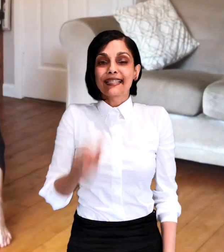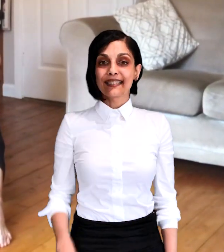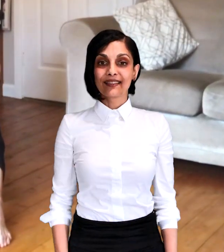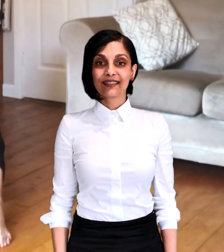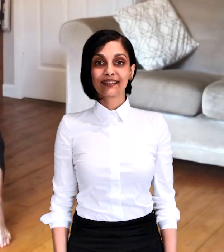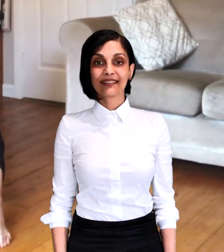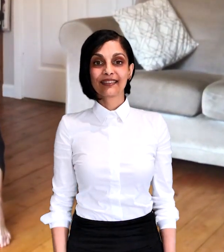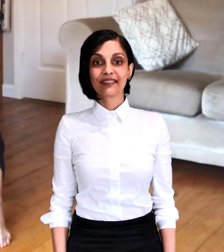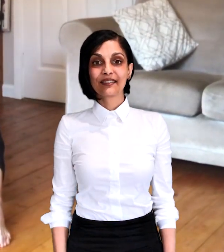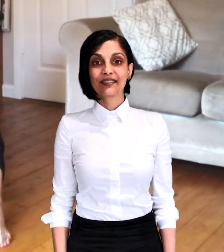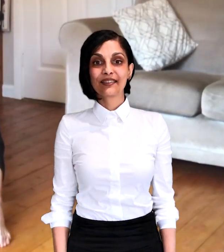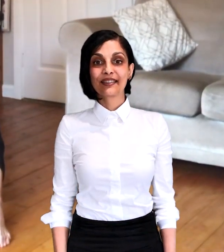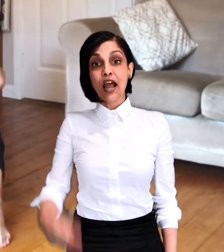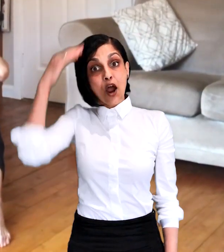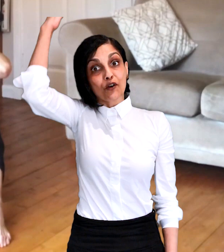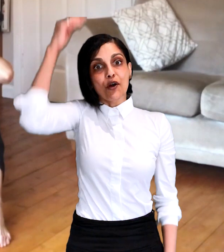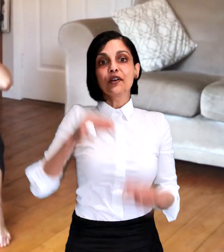And if you have got a grown up with you